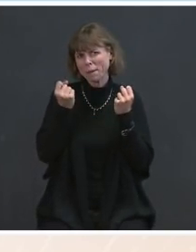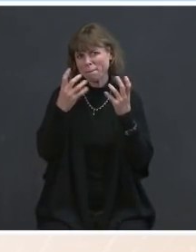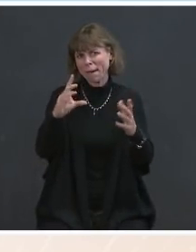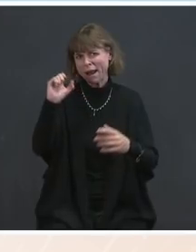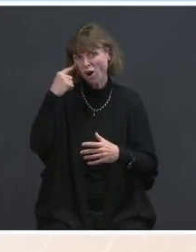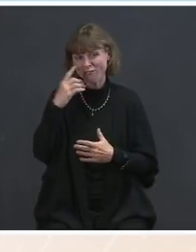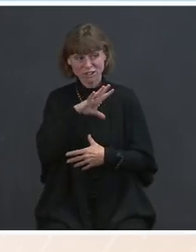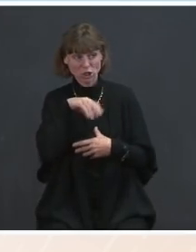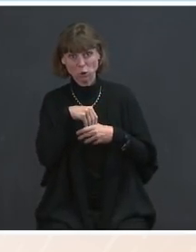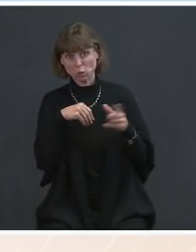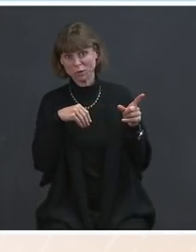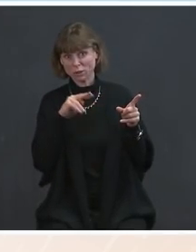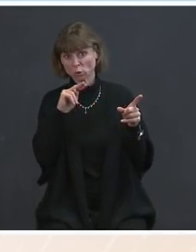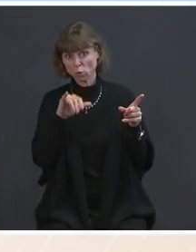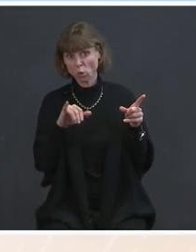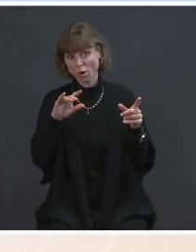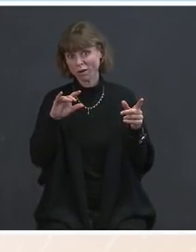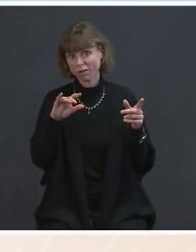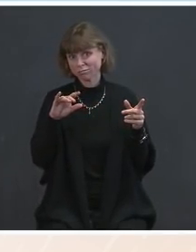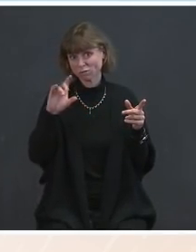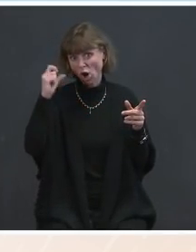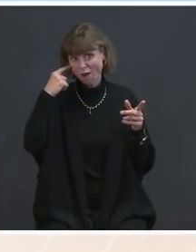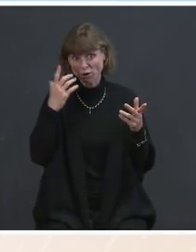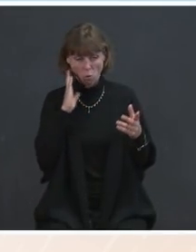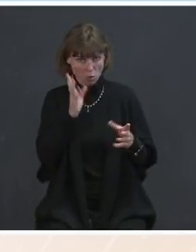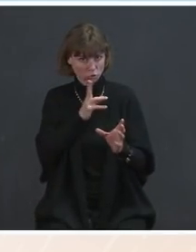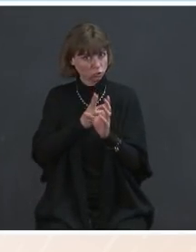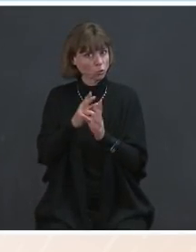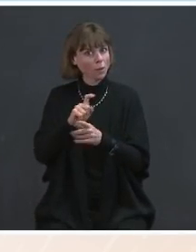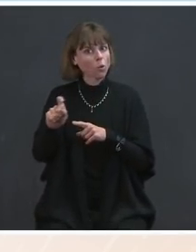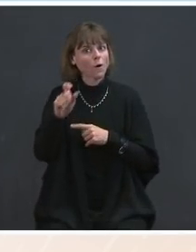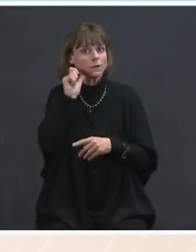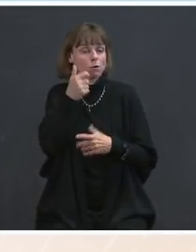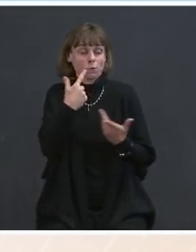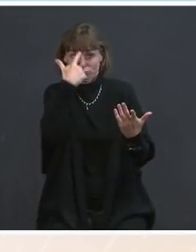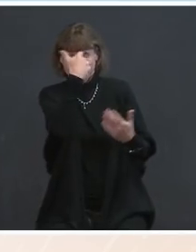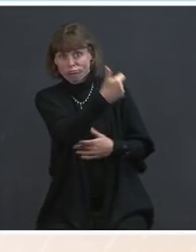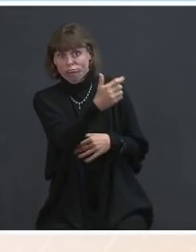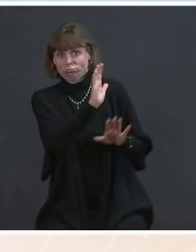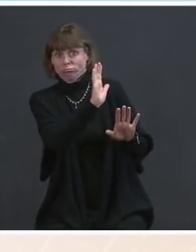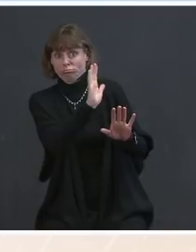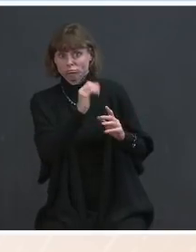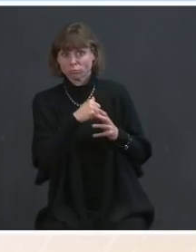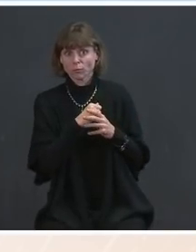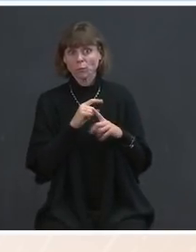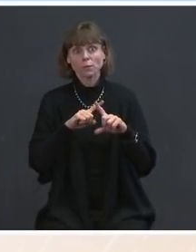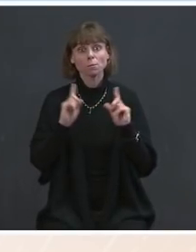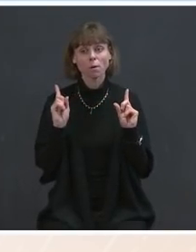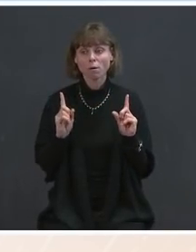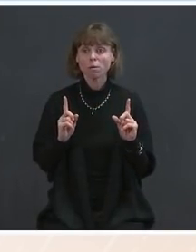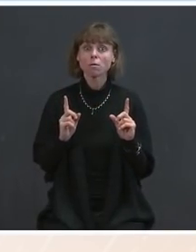who I would expect to join the call tomorrow; we'll leave that up to him, but -- but in order to continue to coordinate